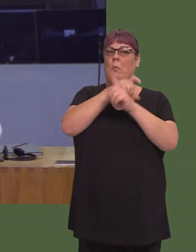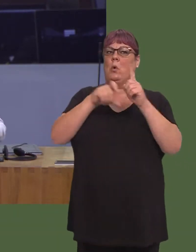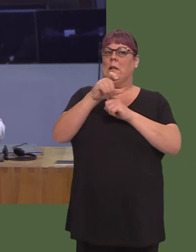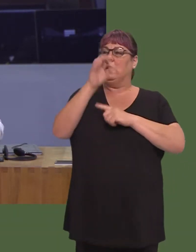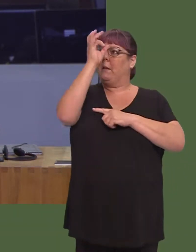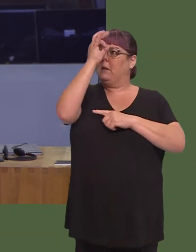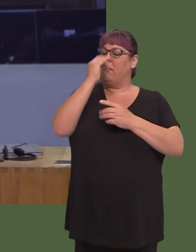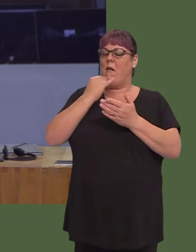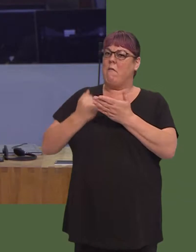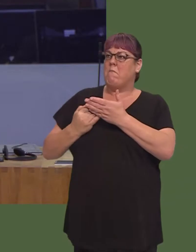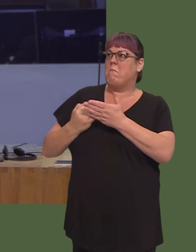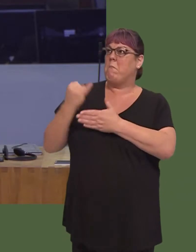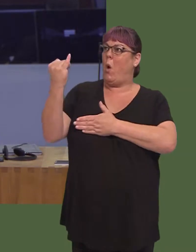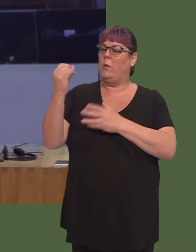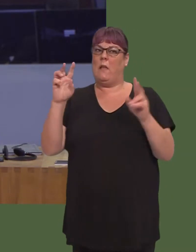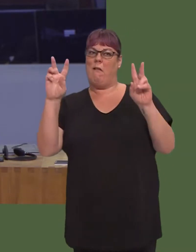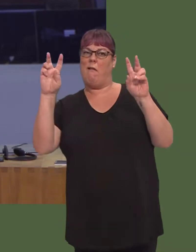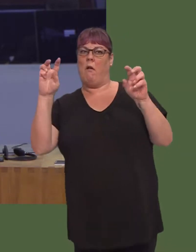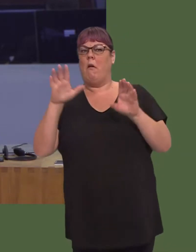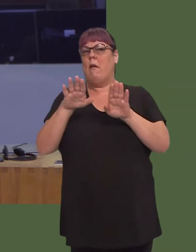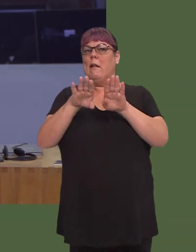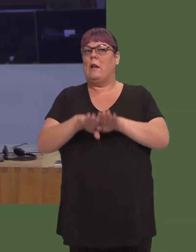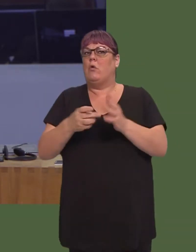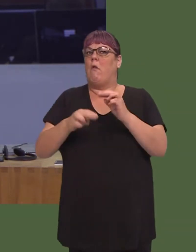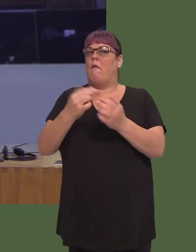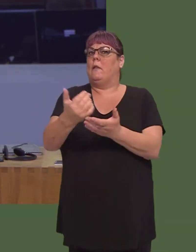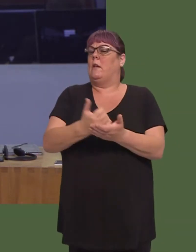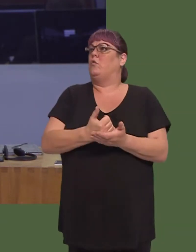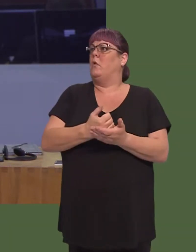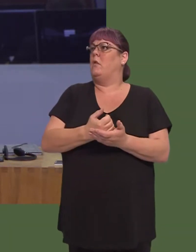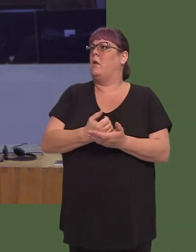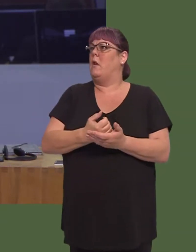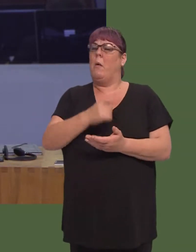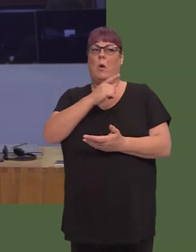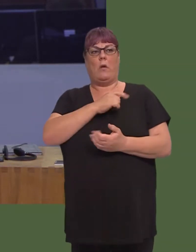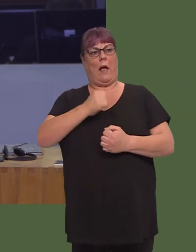support local performance management. Now, as I said, whilst the performance generally